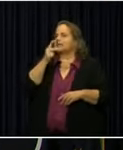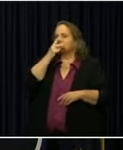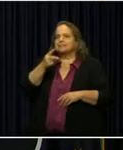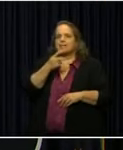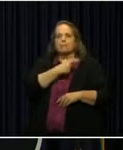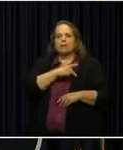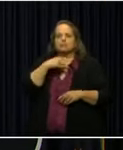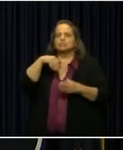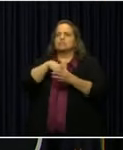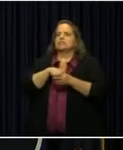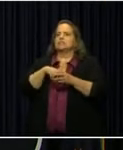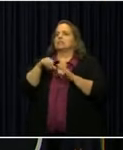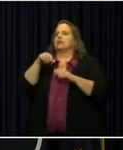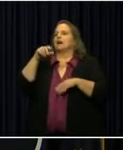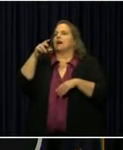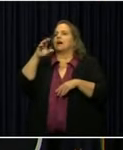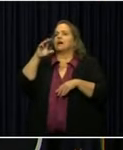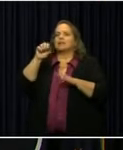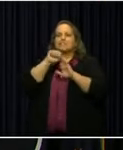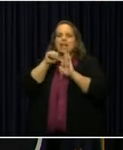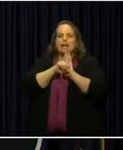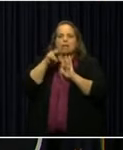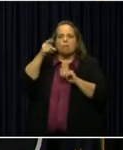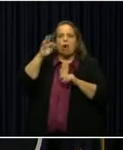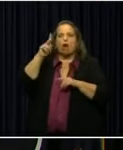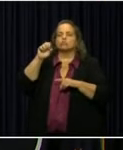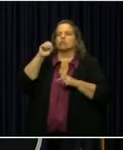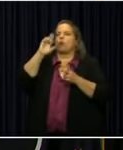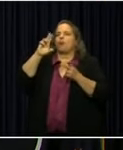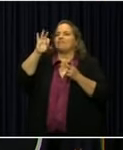MAKING SURE THAT THOSE THAT ARE